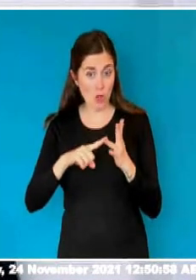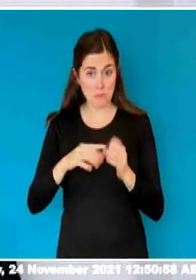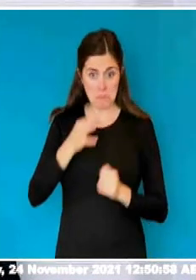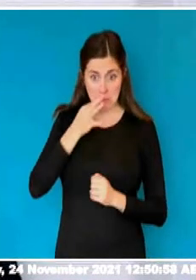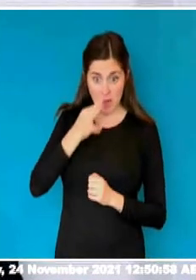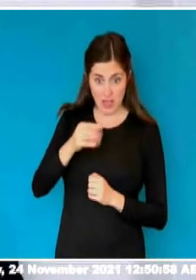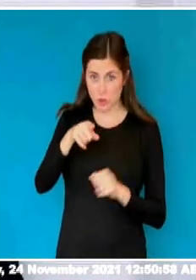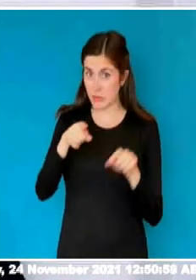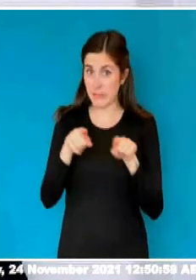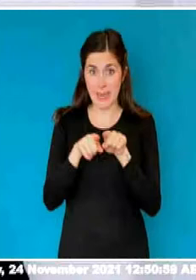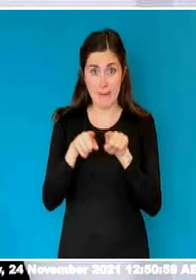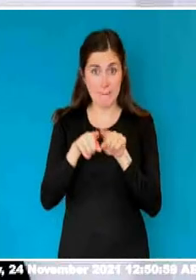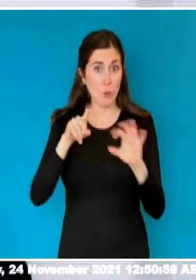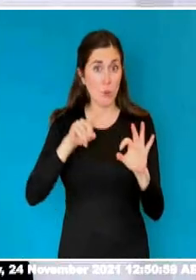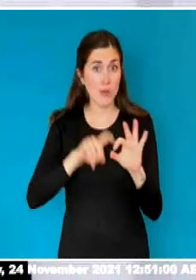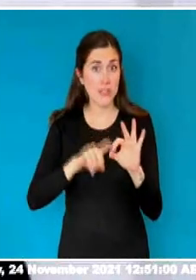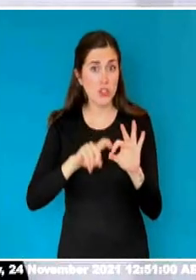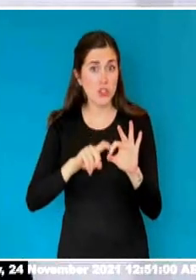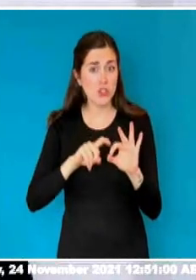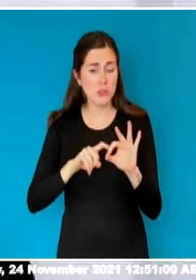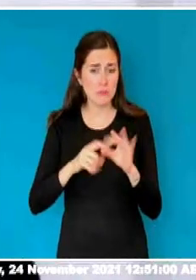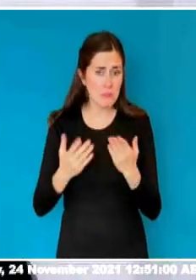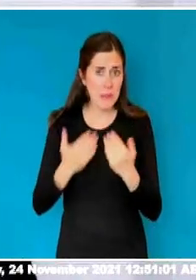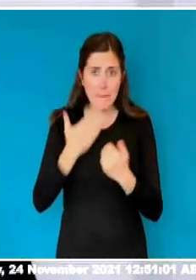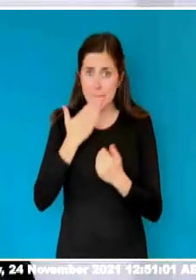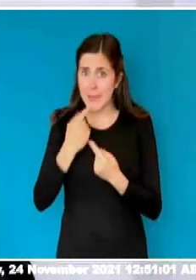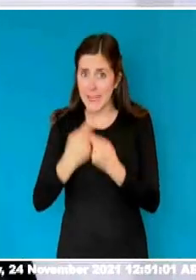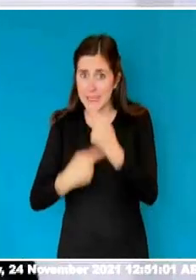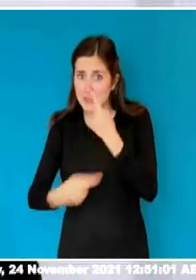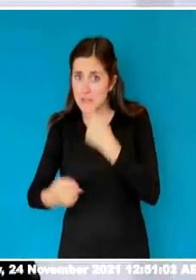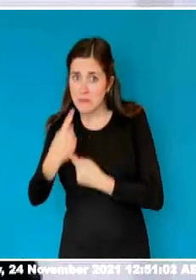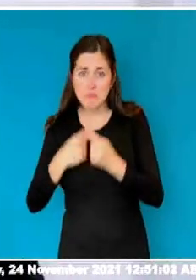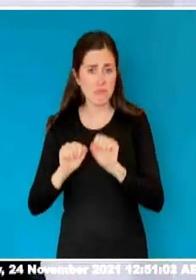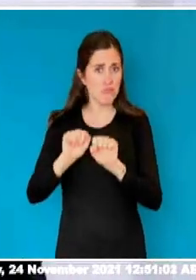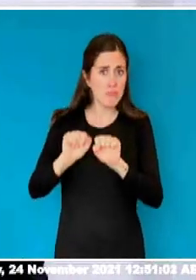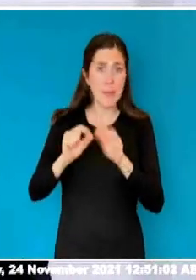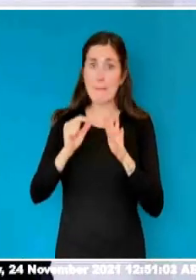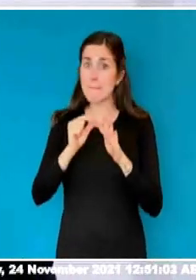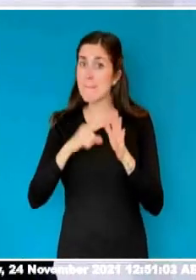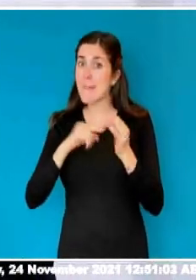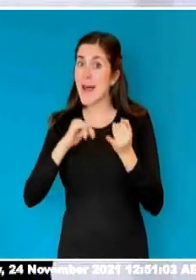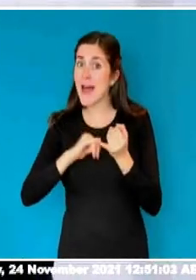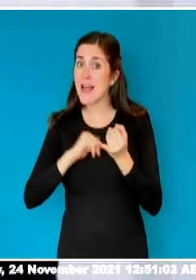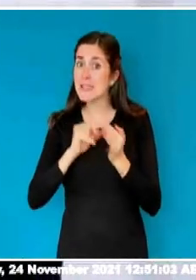anything about the use of workplace passports in the ATO and how effective they